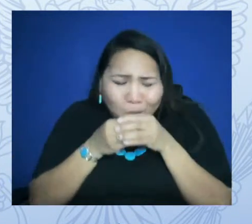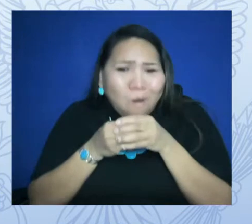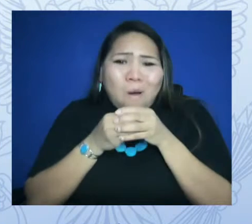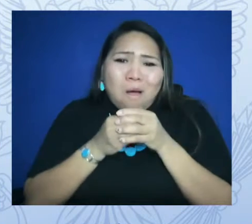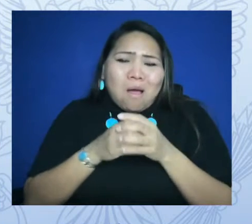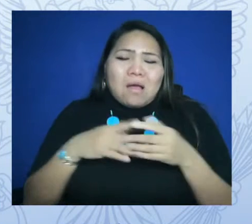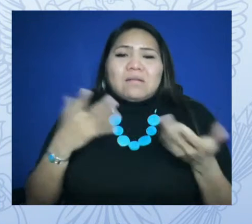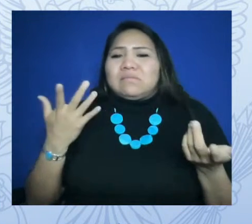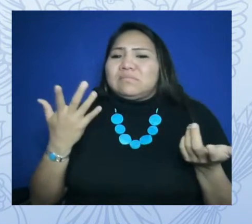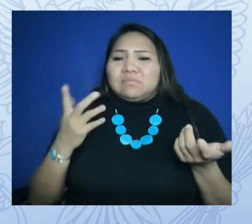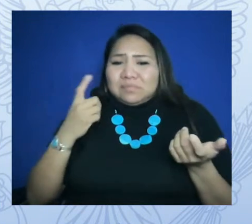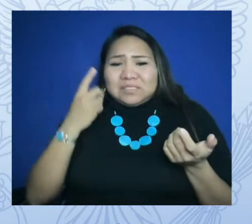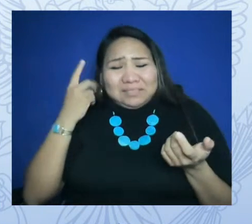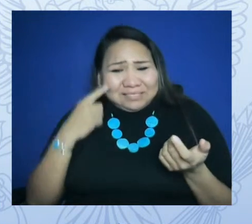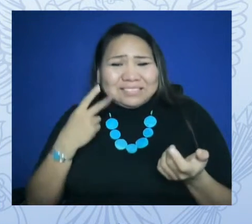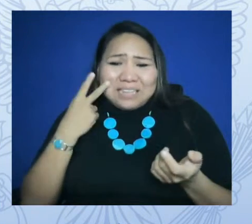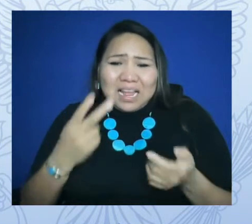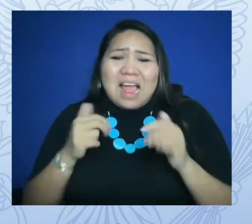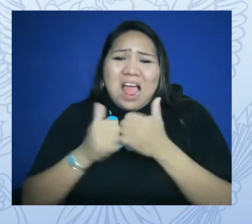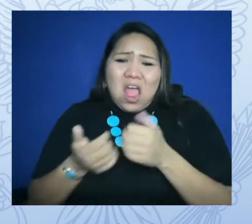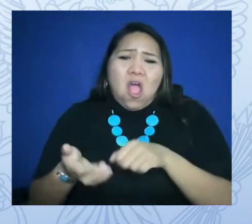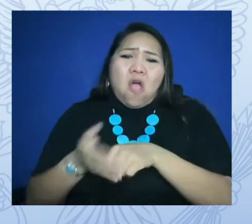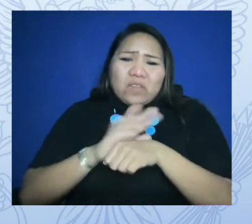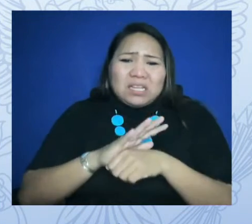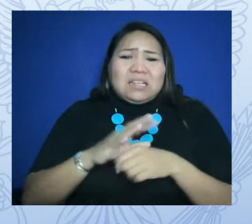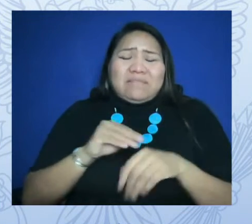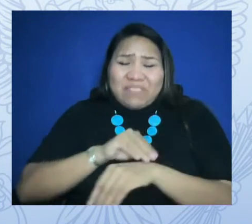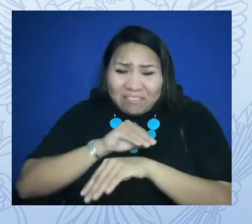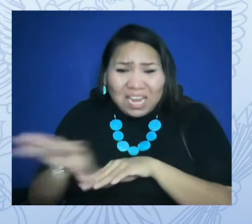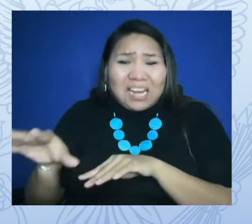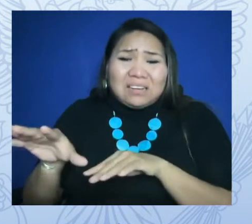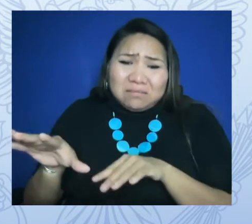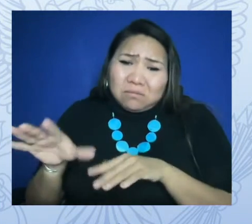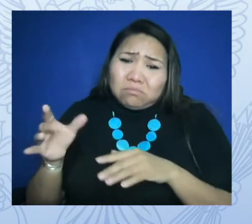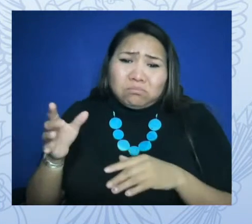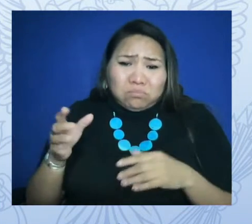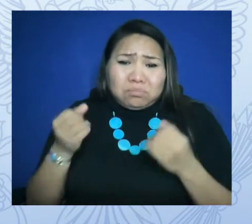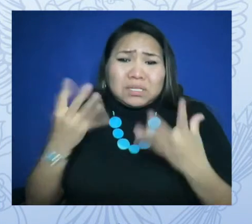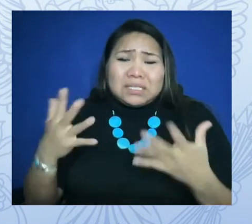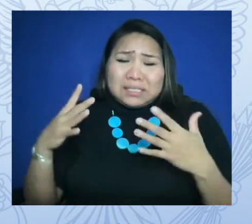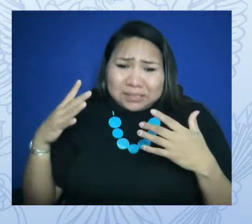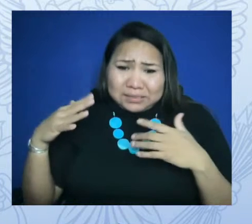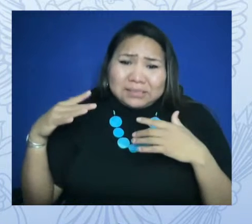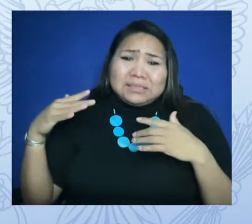We see it in the historical lack of funding to address the missing and murdered indigenous peoples crisis.